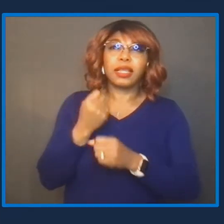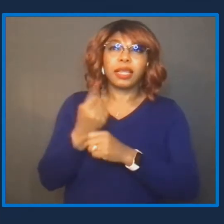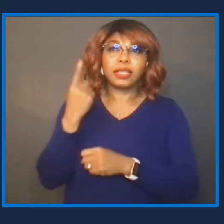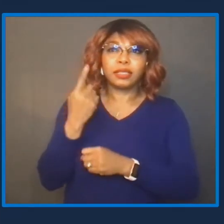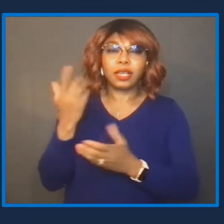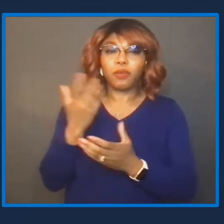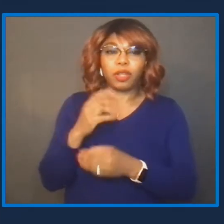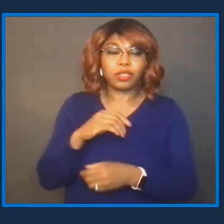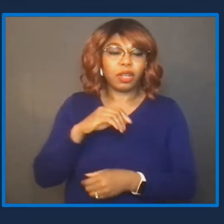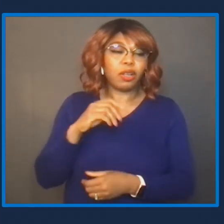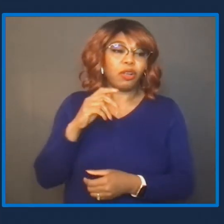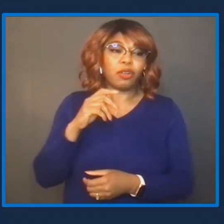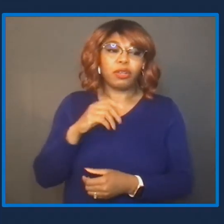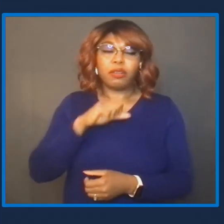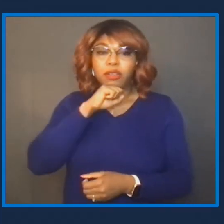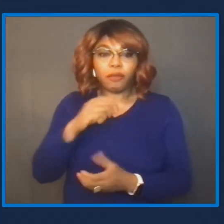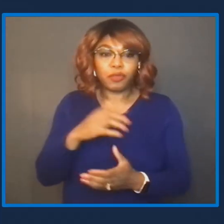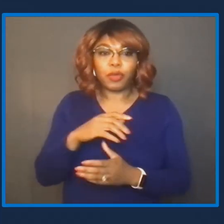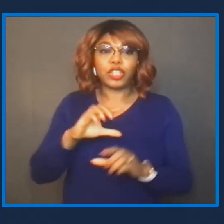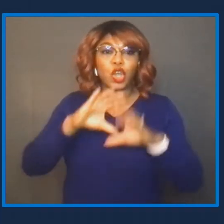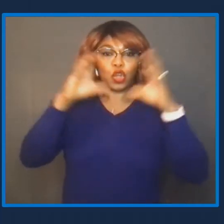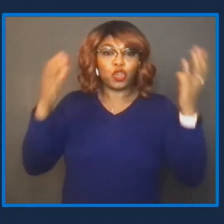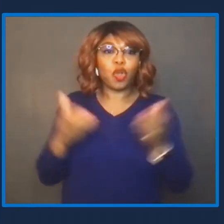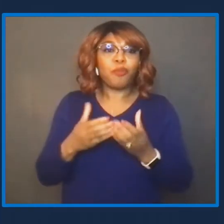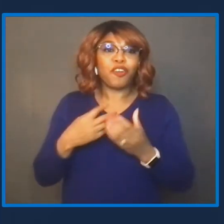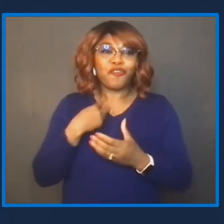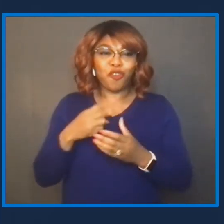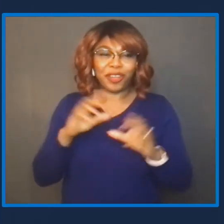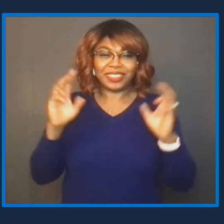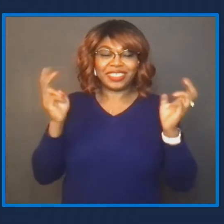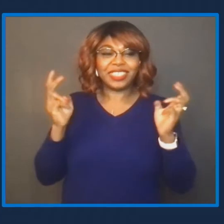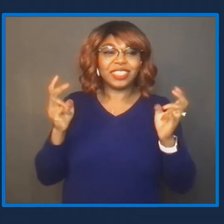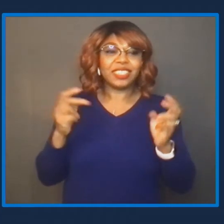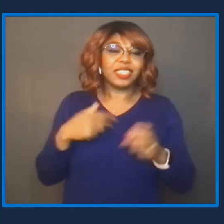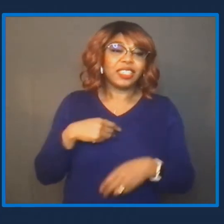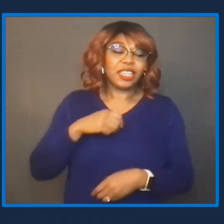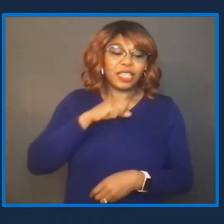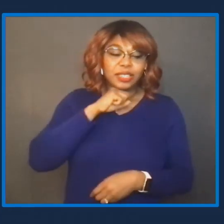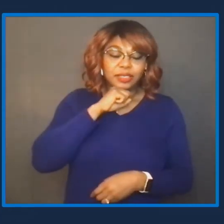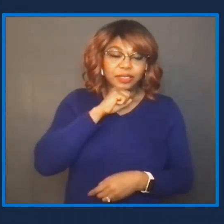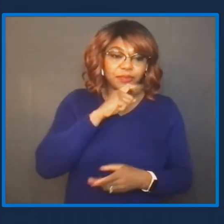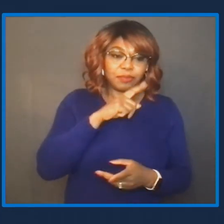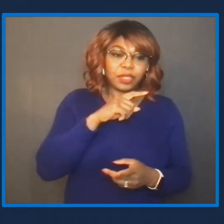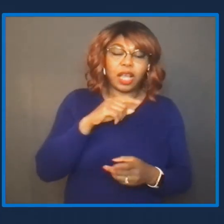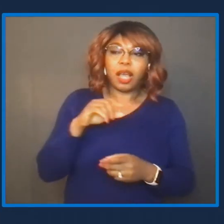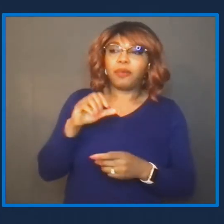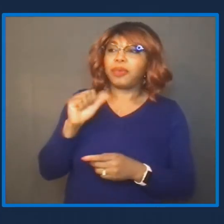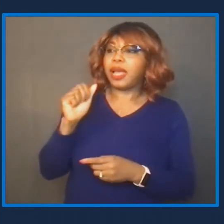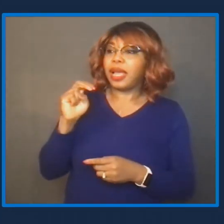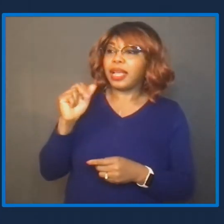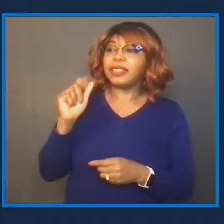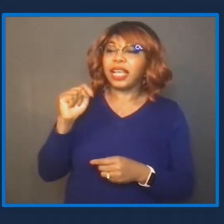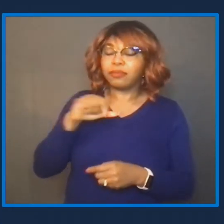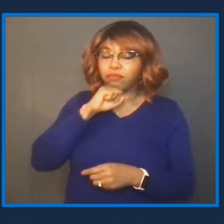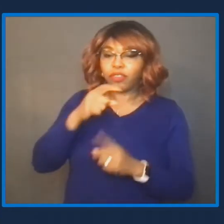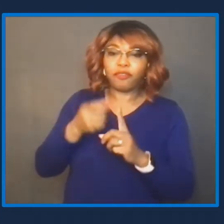that came shining through. I loved the section with Anant earlier from India and also loved listening to Pratima in the ERG session